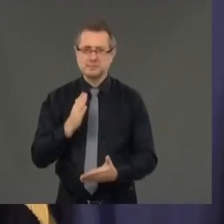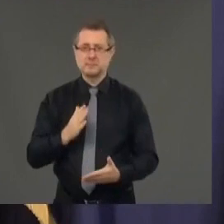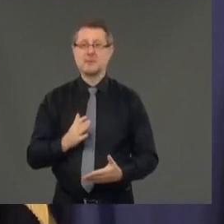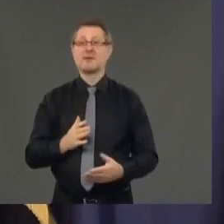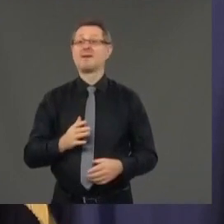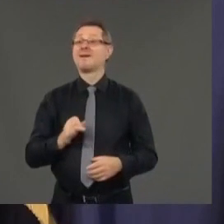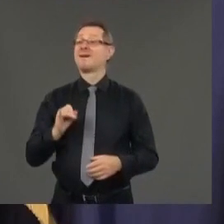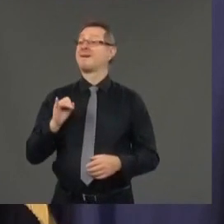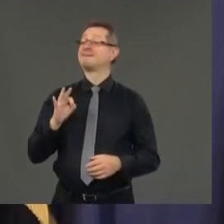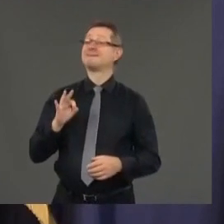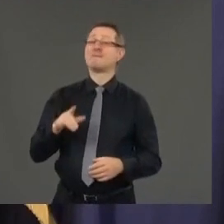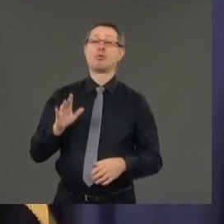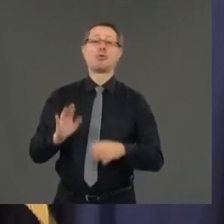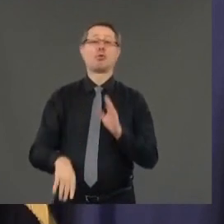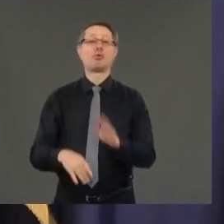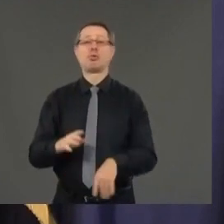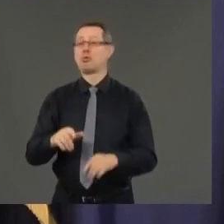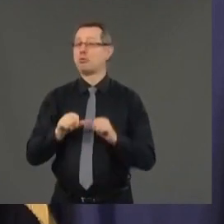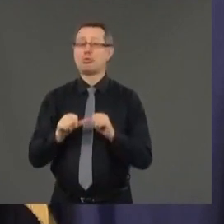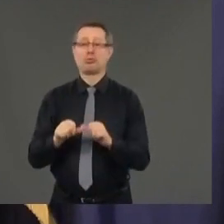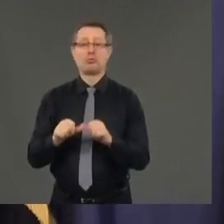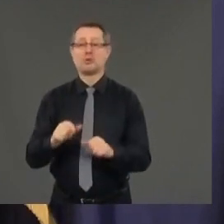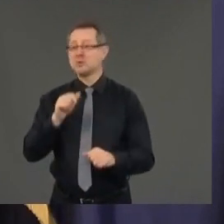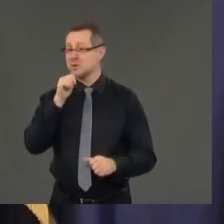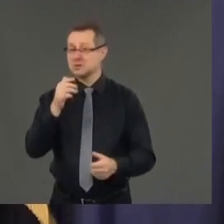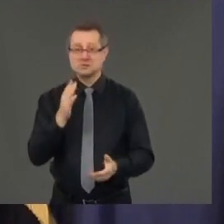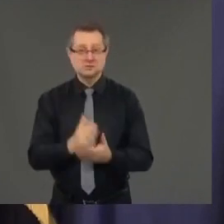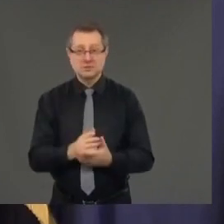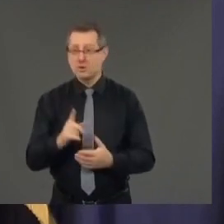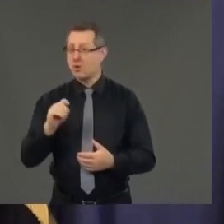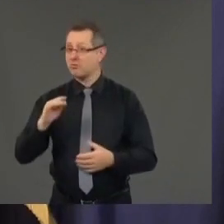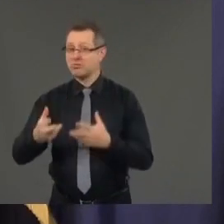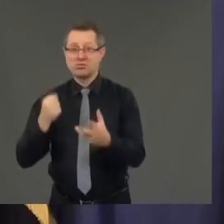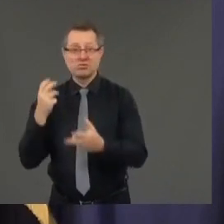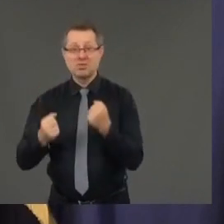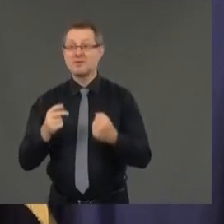SITUATION.